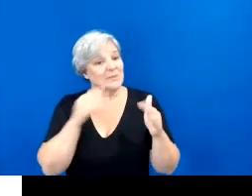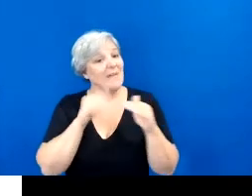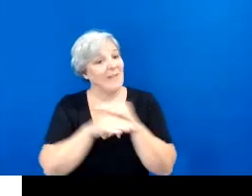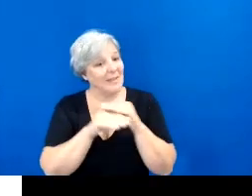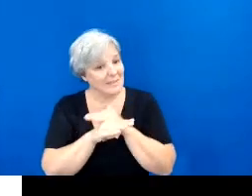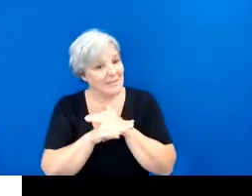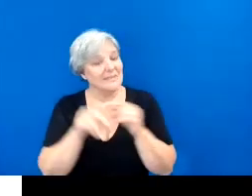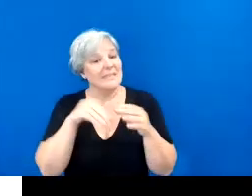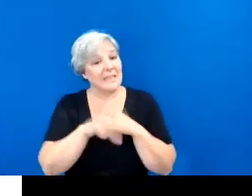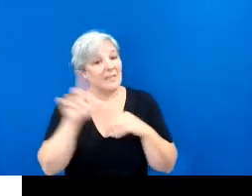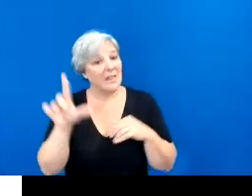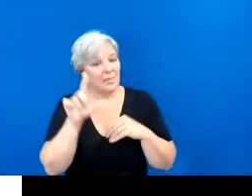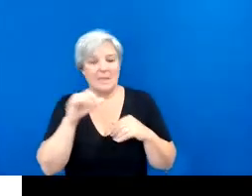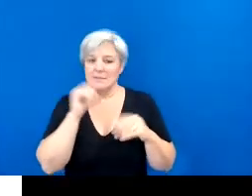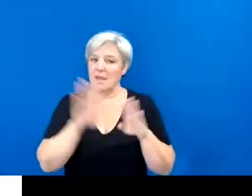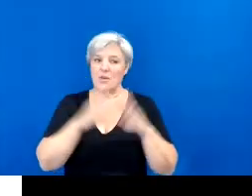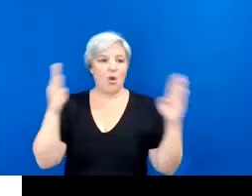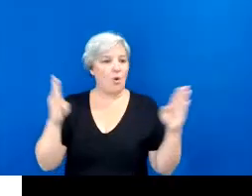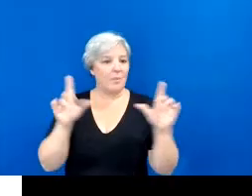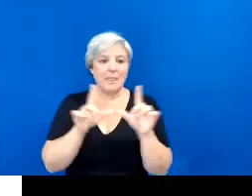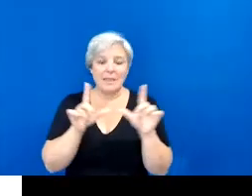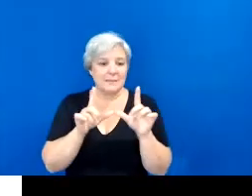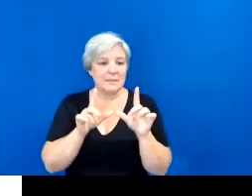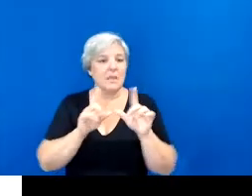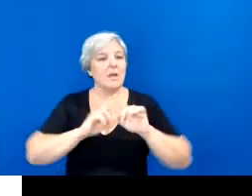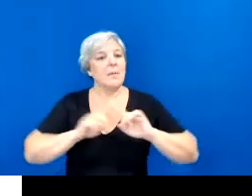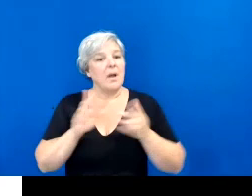that is not openly licensed but that the college has purchased